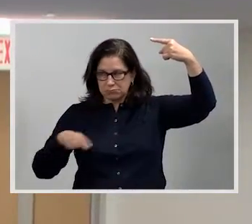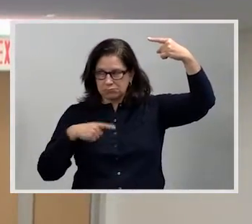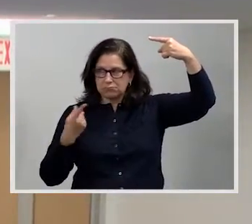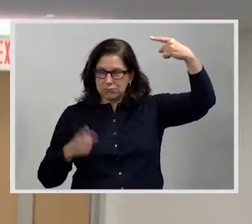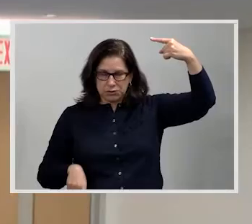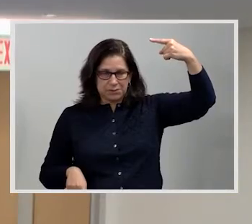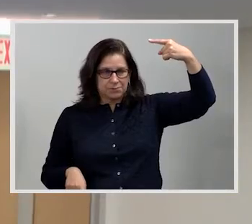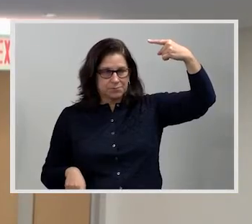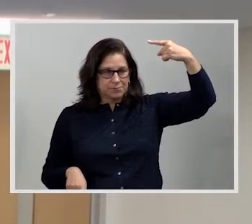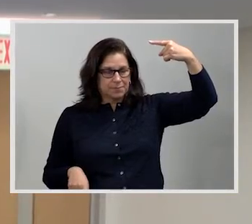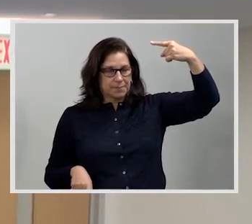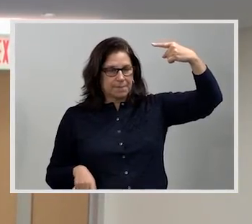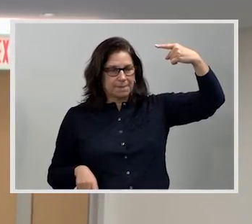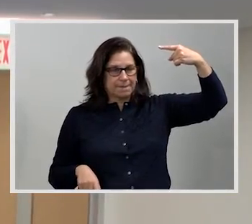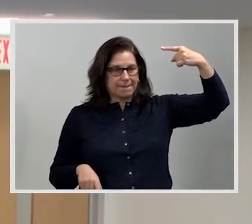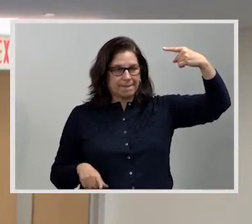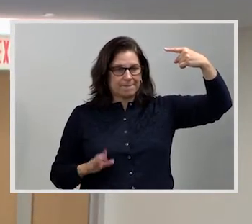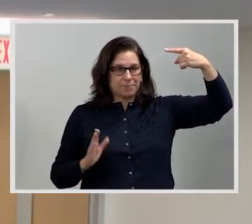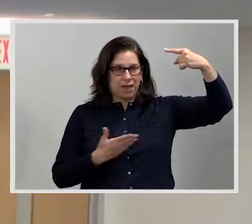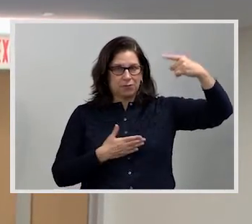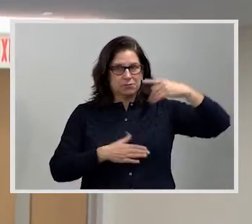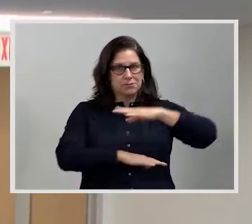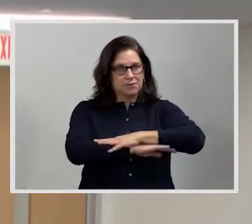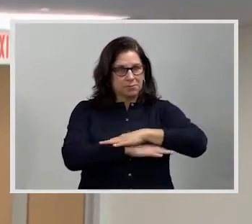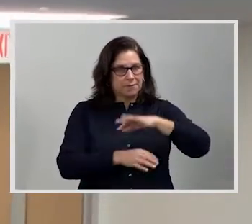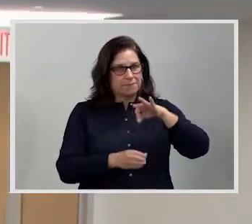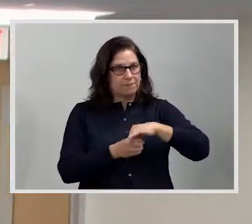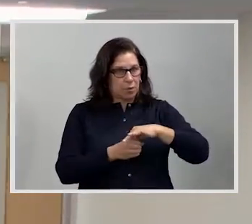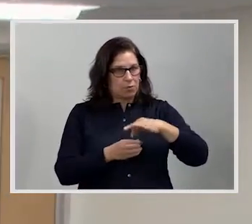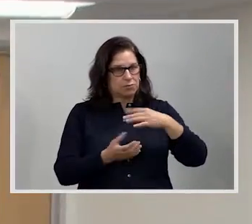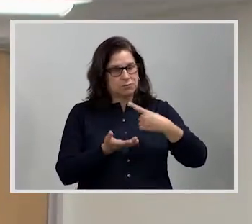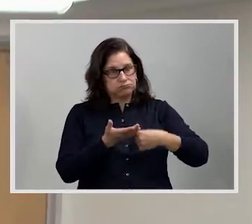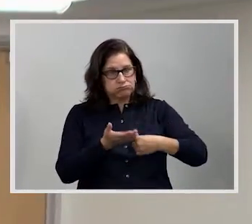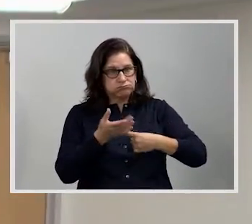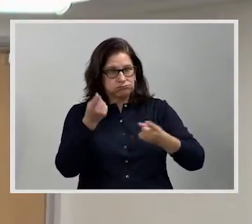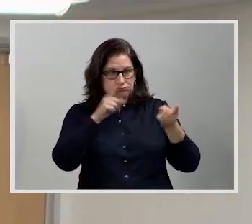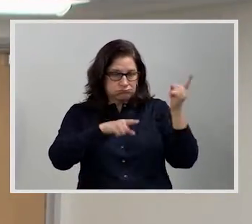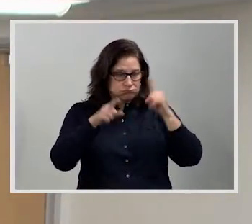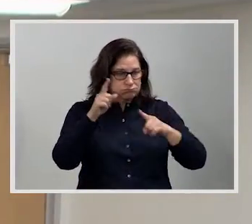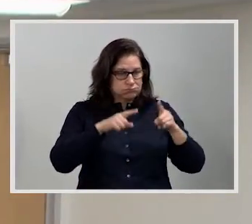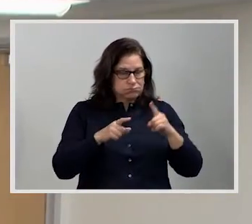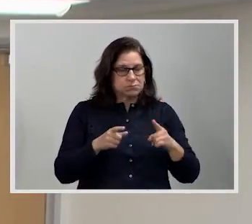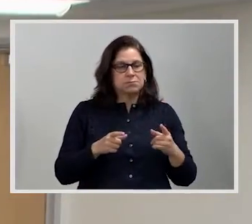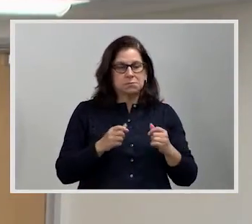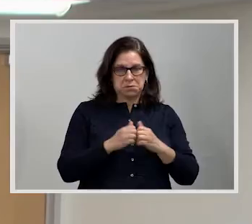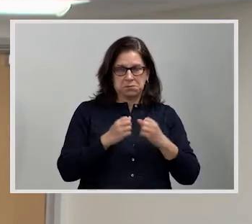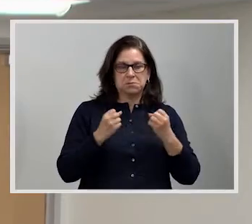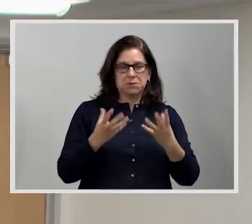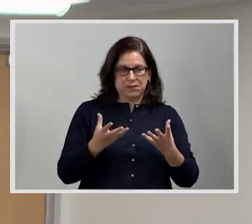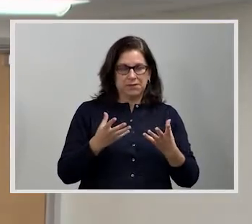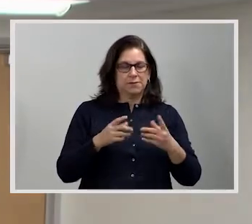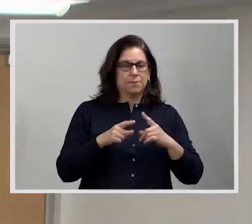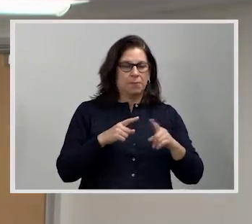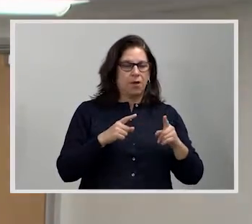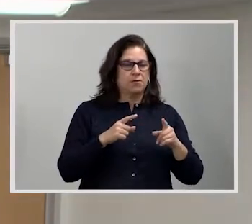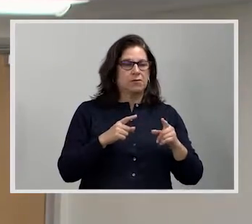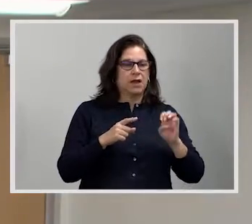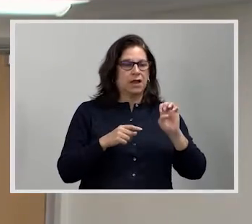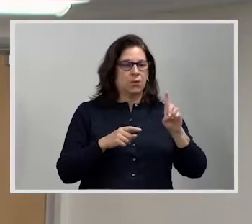I DIDN'T AGREE WITH, SOME THINGS I DIDN'T WANT, SOME THINGS I LOVED. THAT'S PART OF GOVERNMENT.